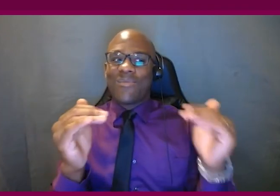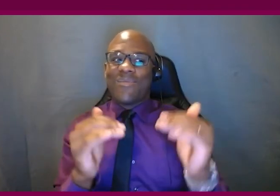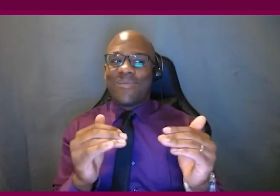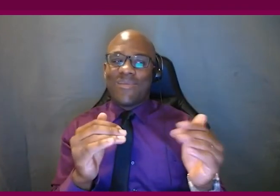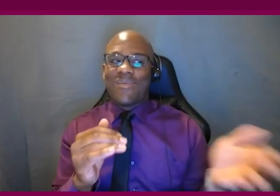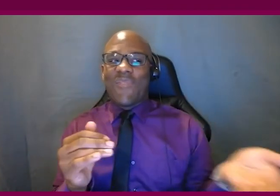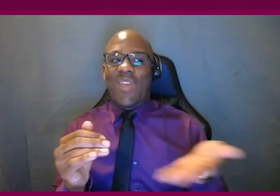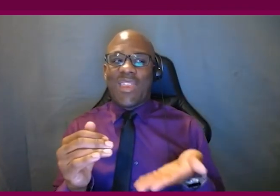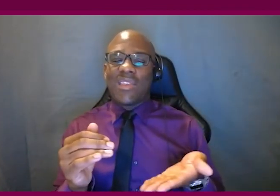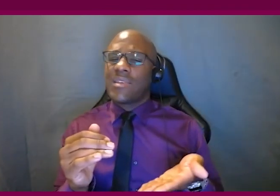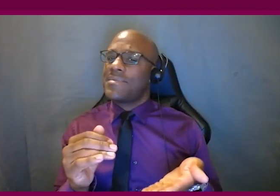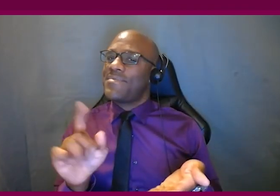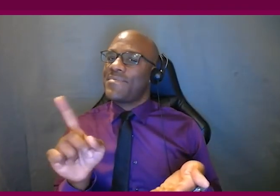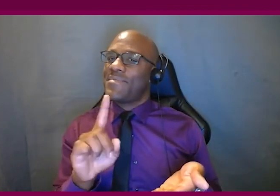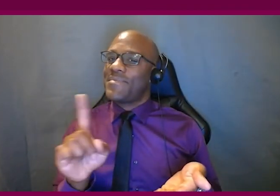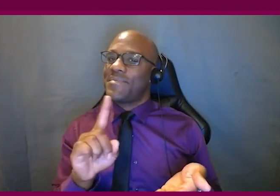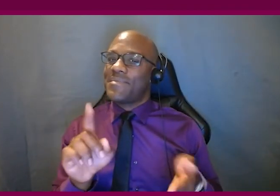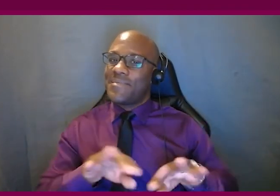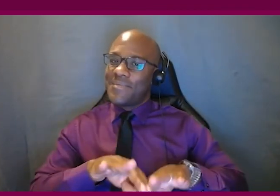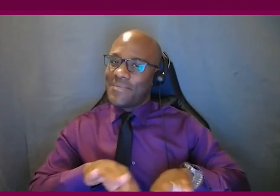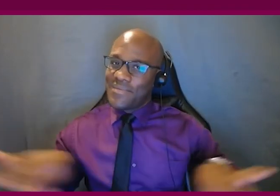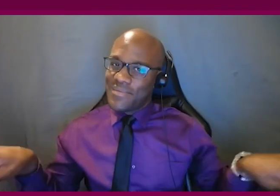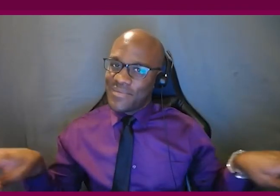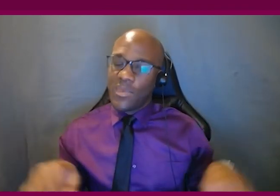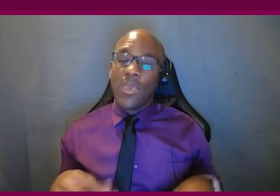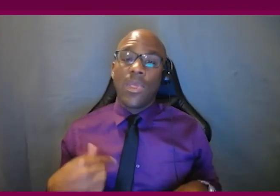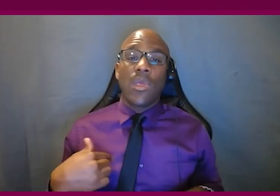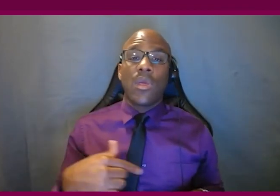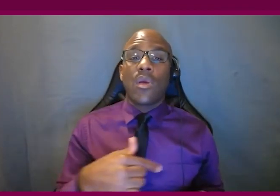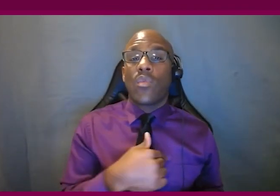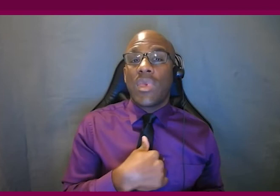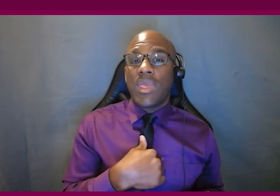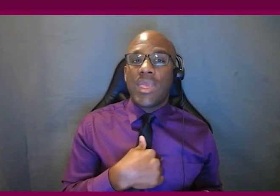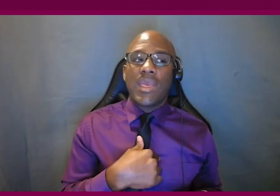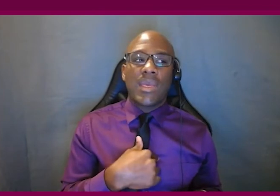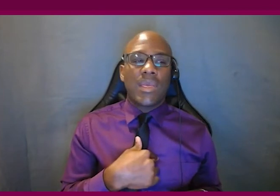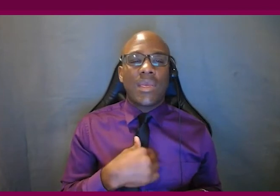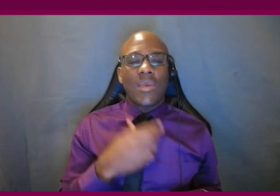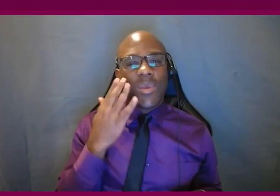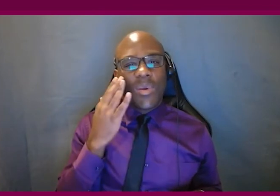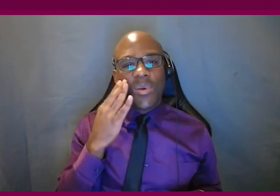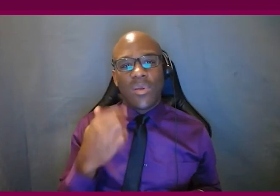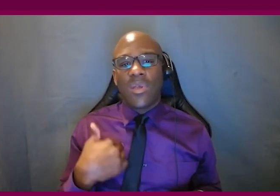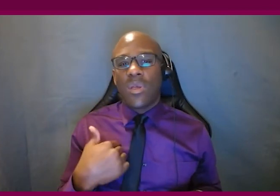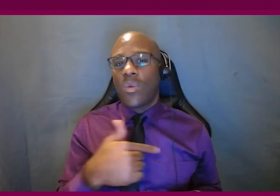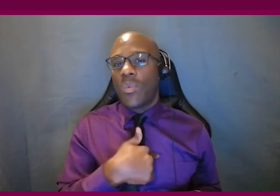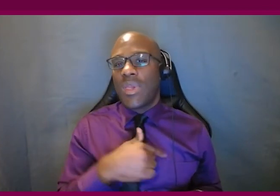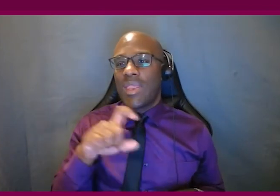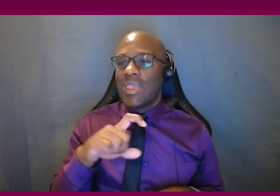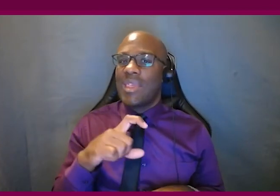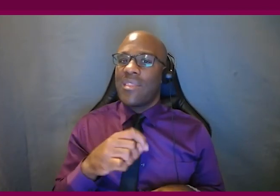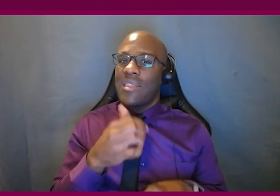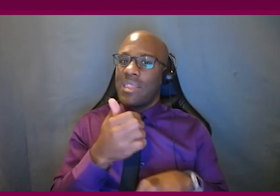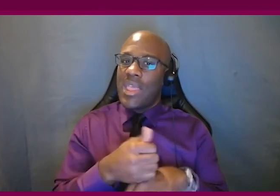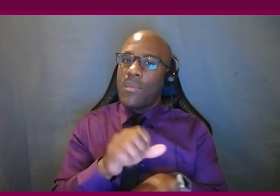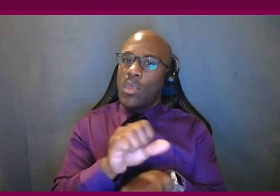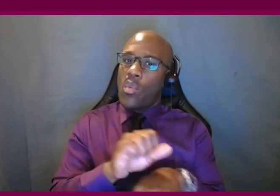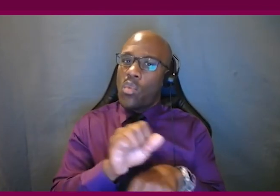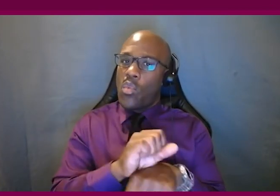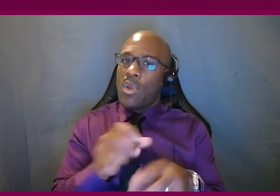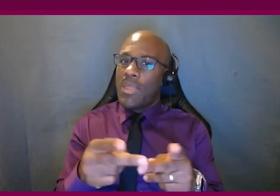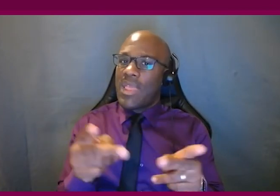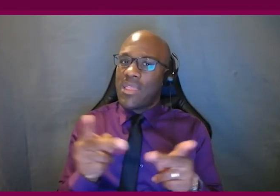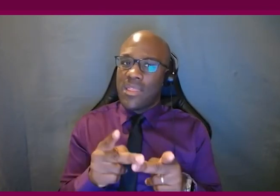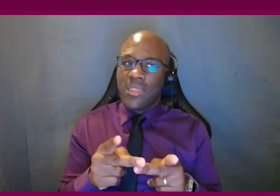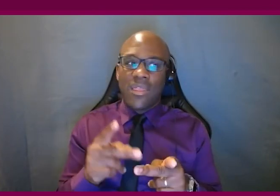for one thing more accessible by just allowing for more grace and time off and rest and making